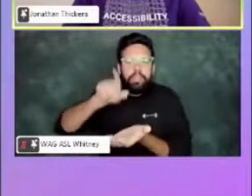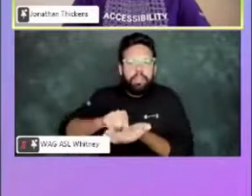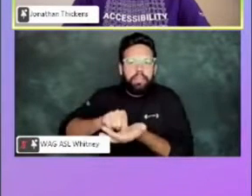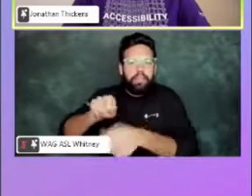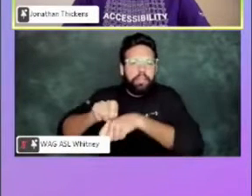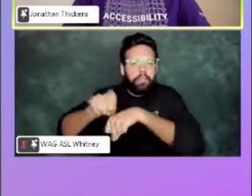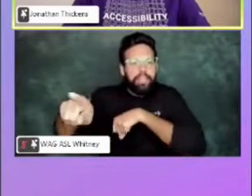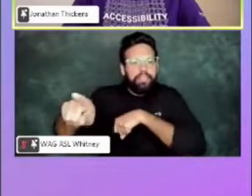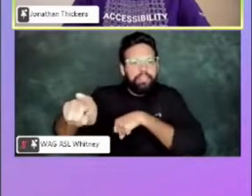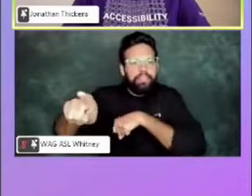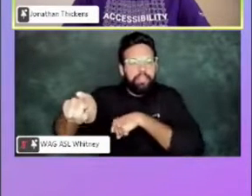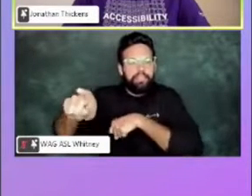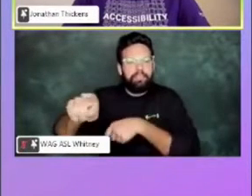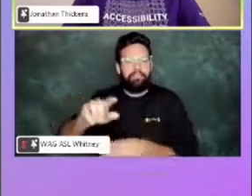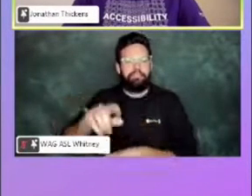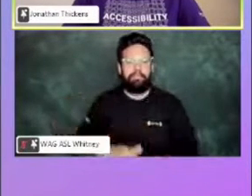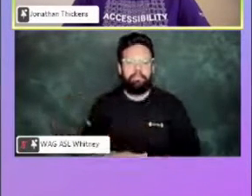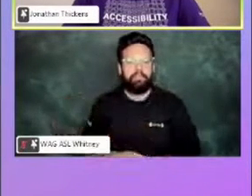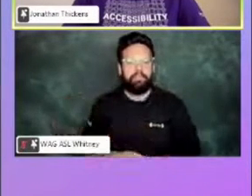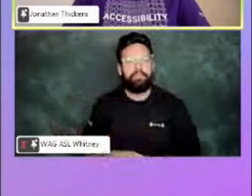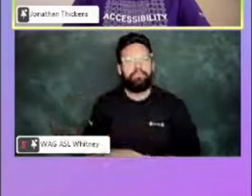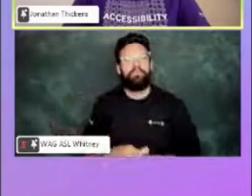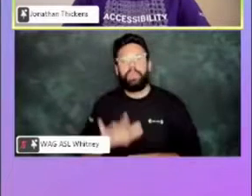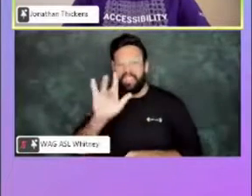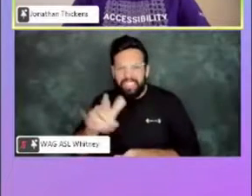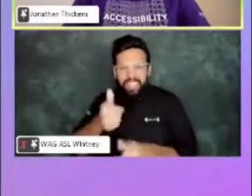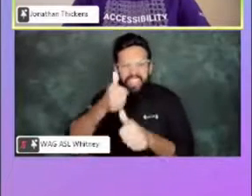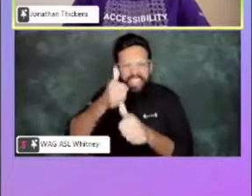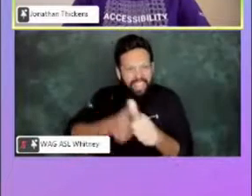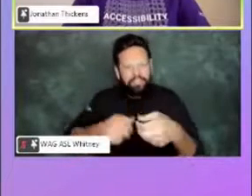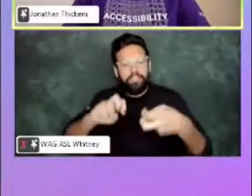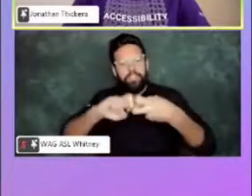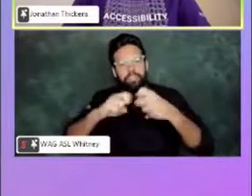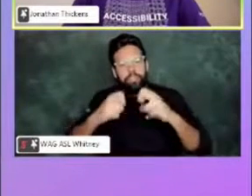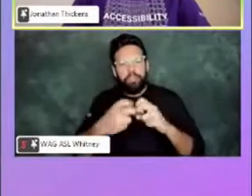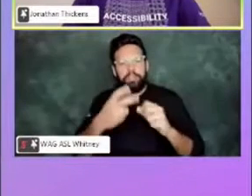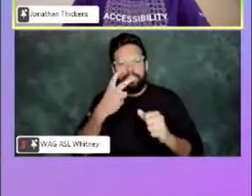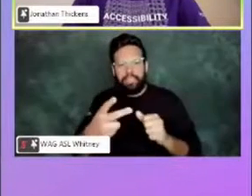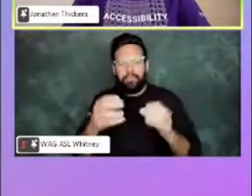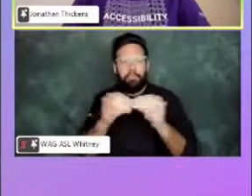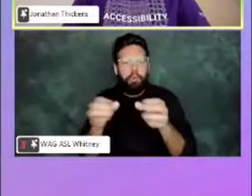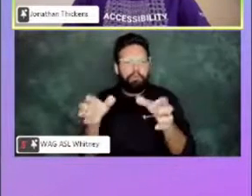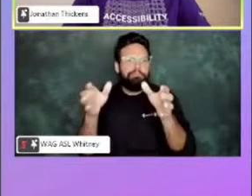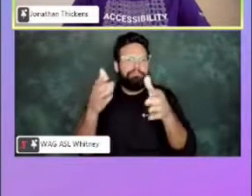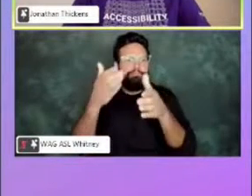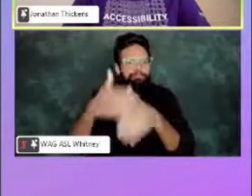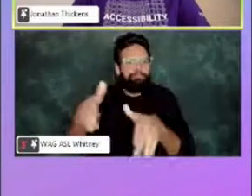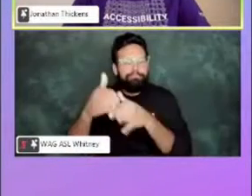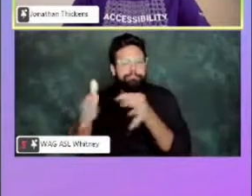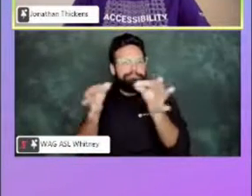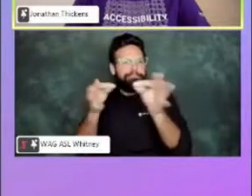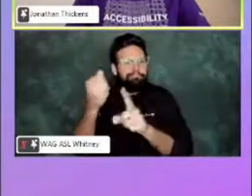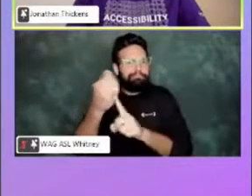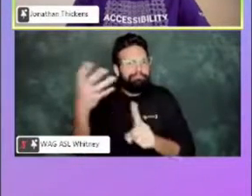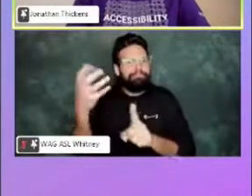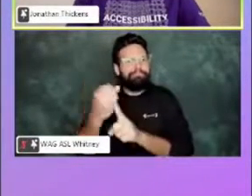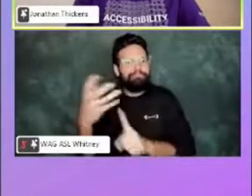Clicking into view issues, you can see the breakdown here and scrolling down, you can see that there are no more issues